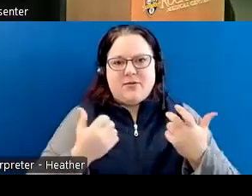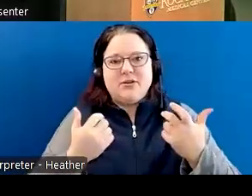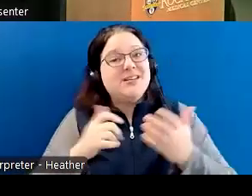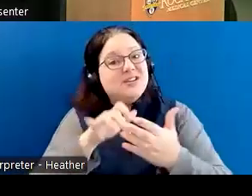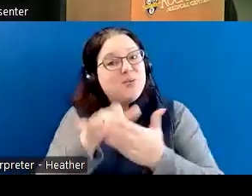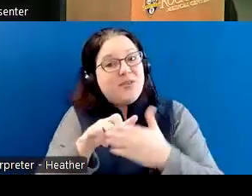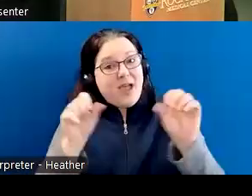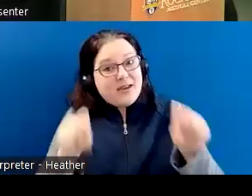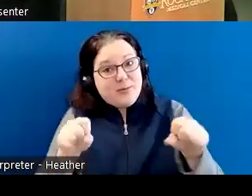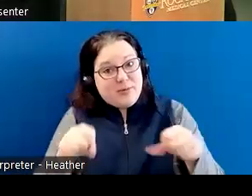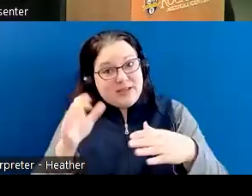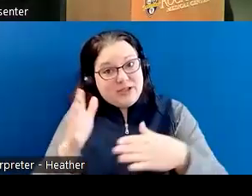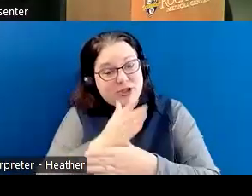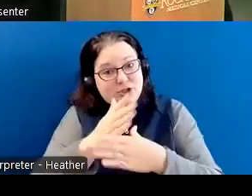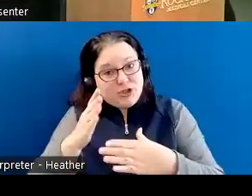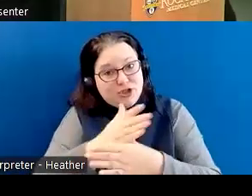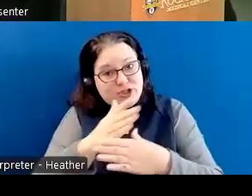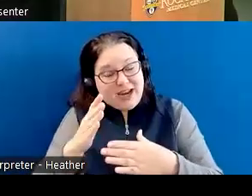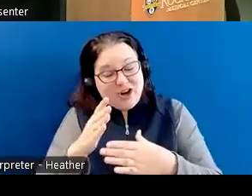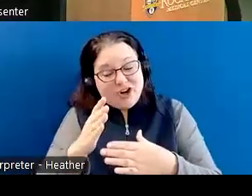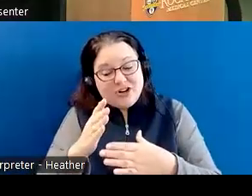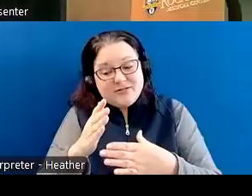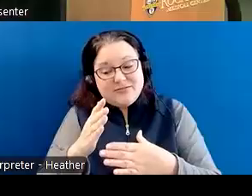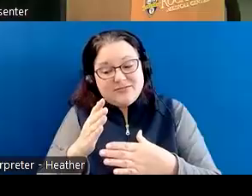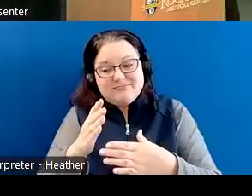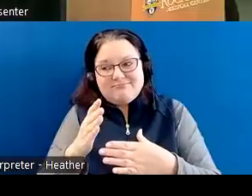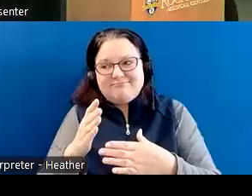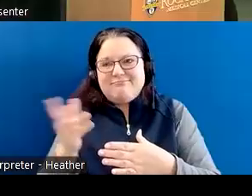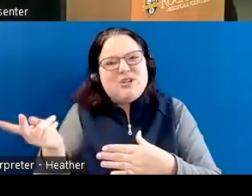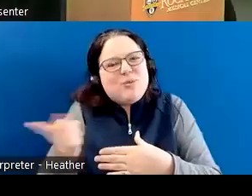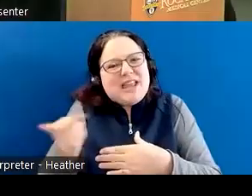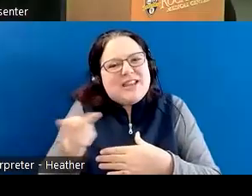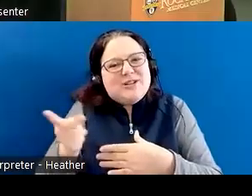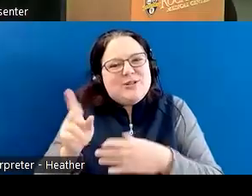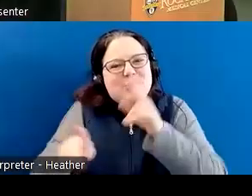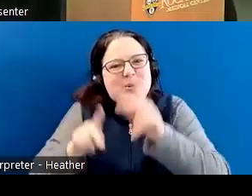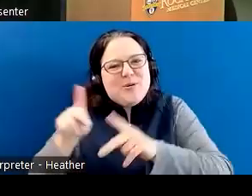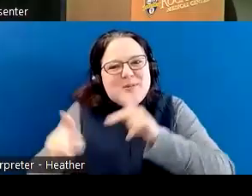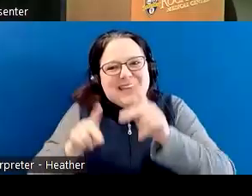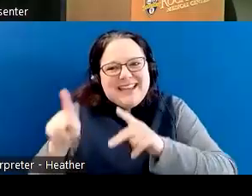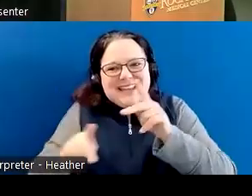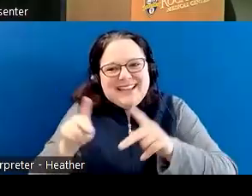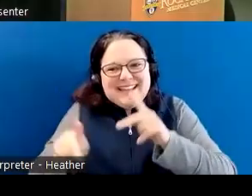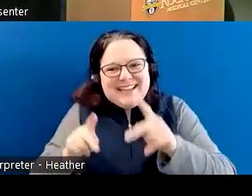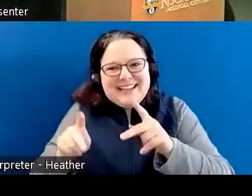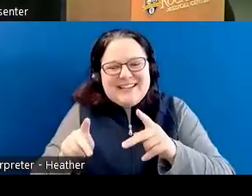to share between two people uh that I know that you know that I know what's going on in your mind